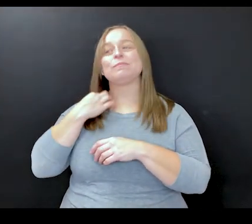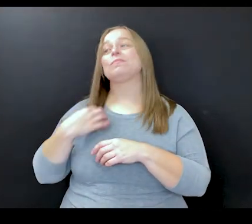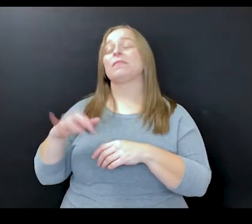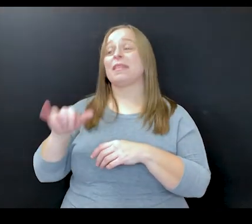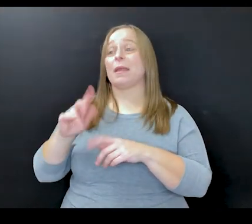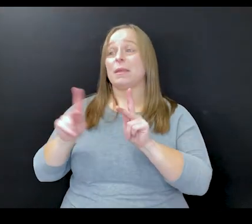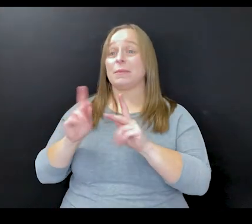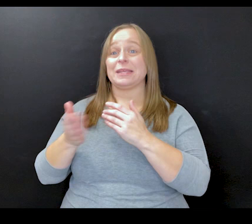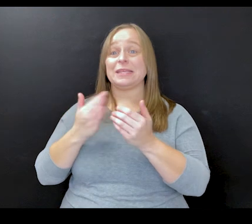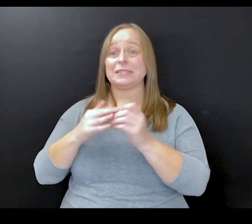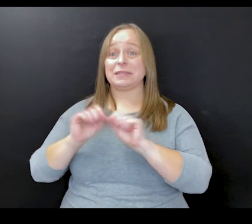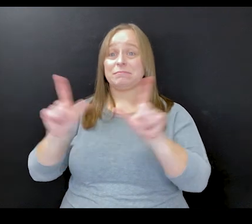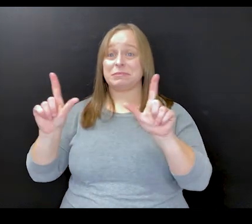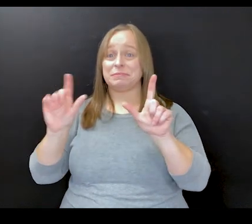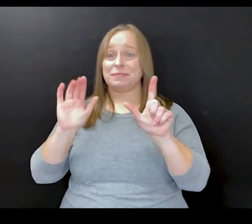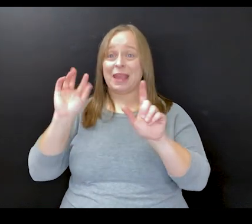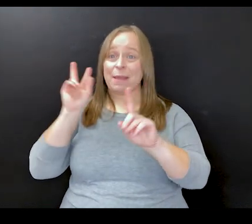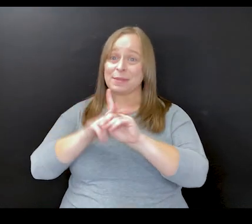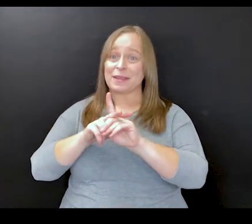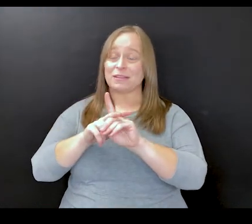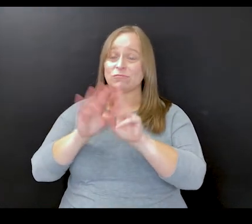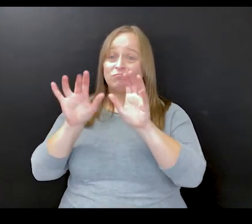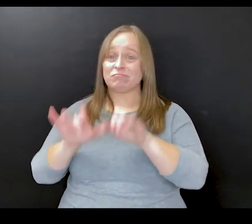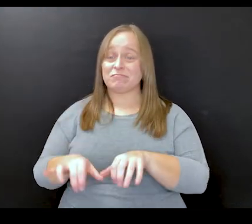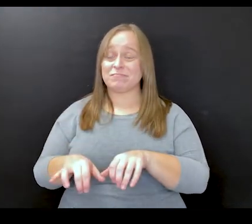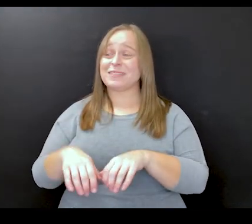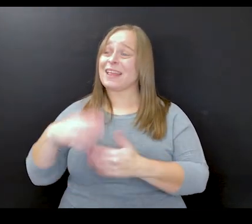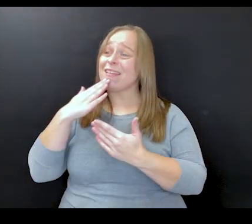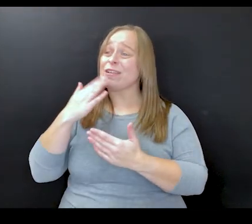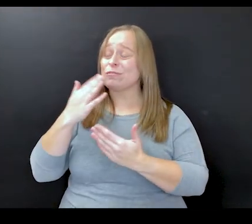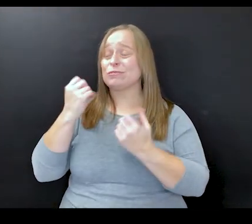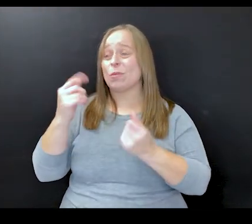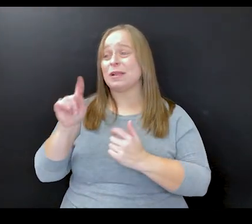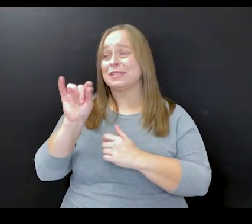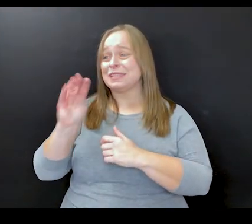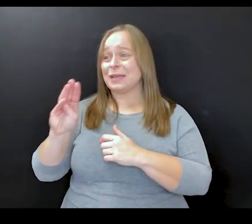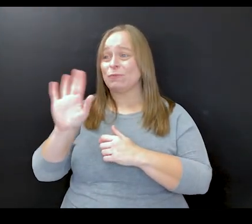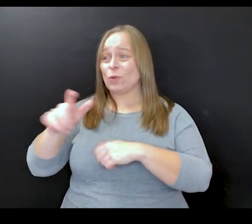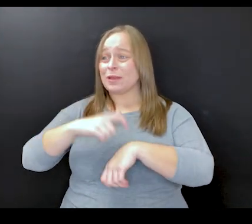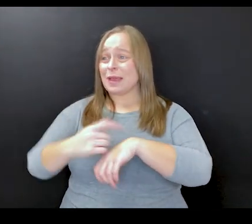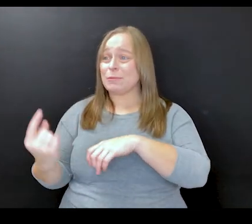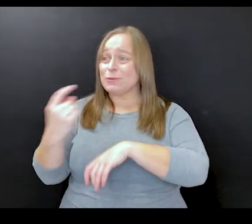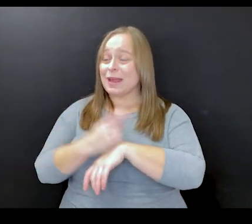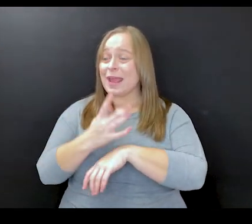And that way people can easily access the application. Tim, thank you so much for your time today.